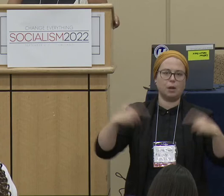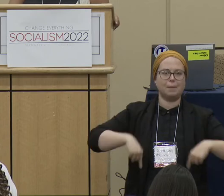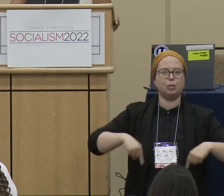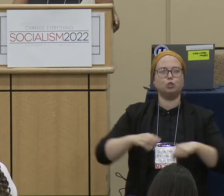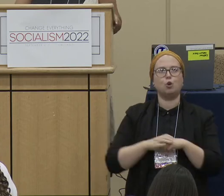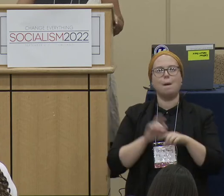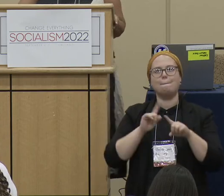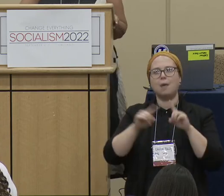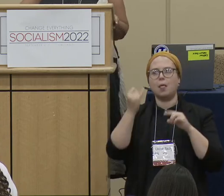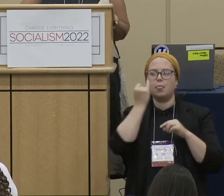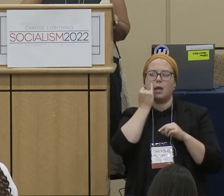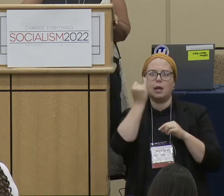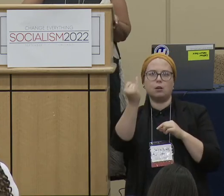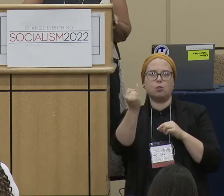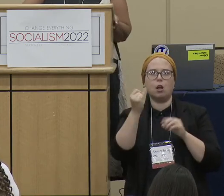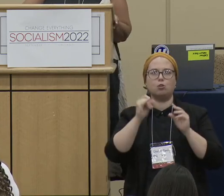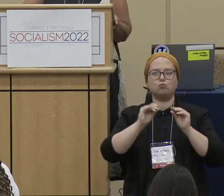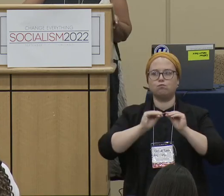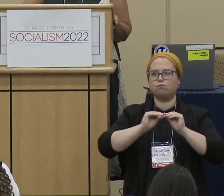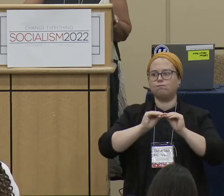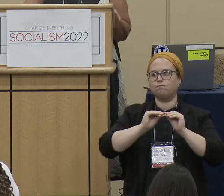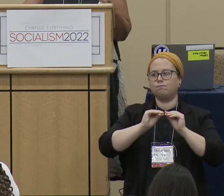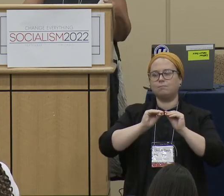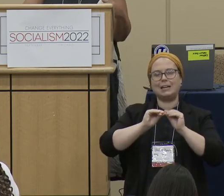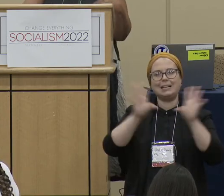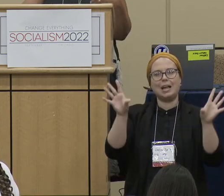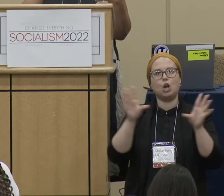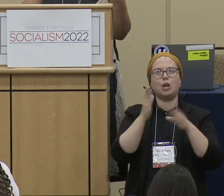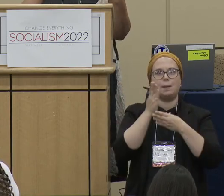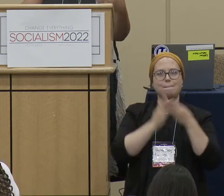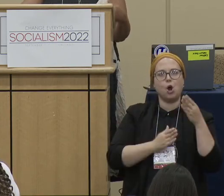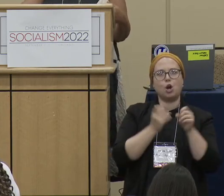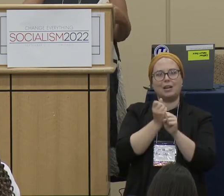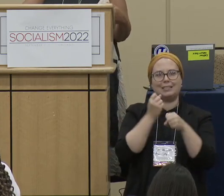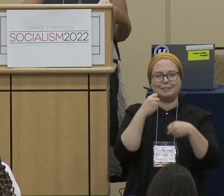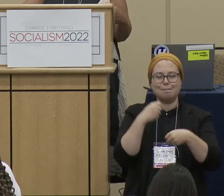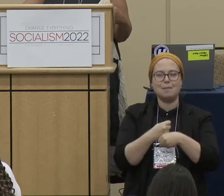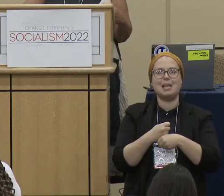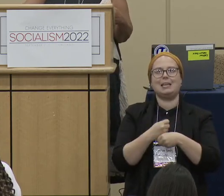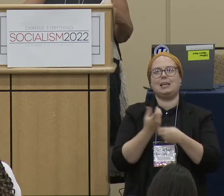campaigns that people can just come into